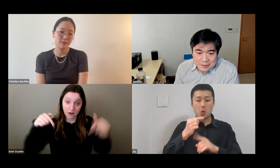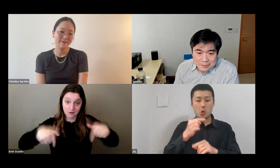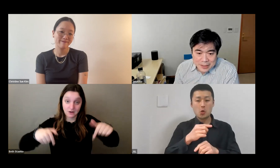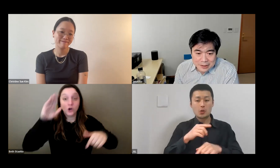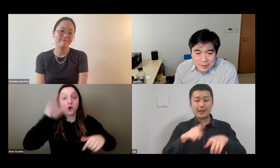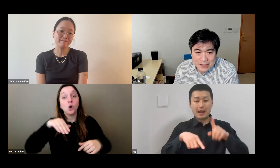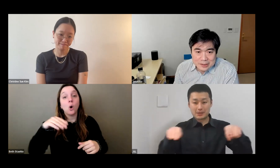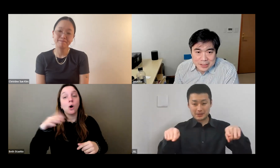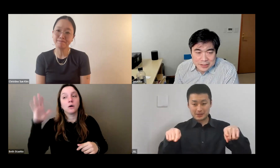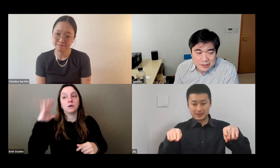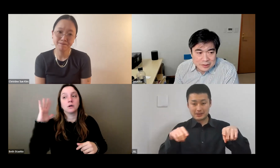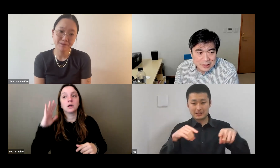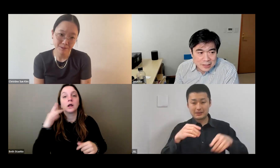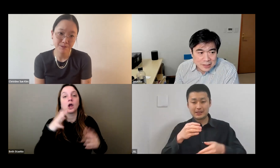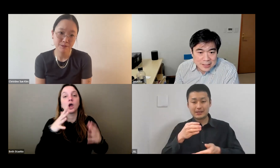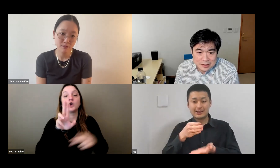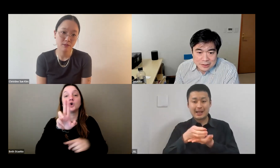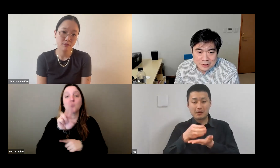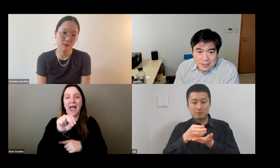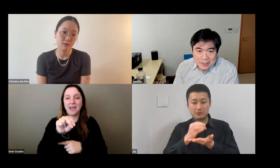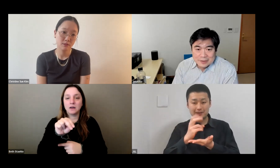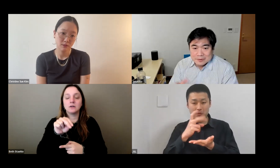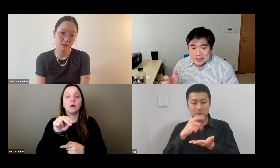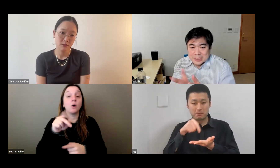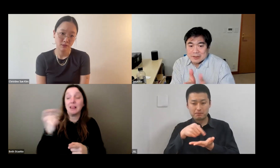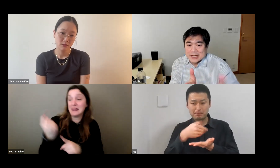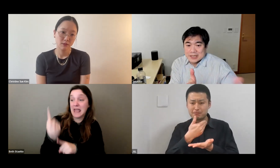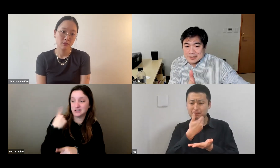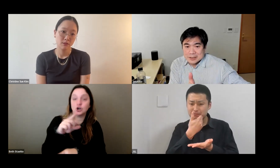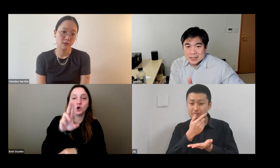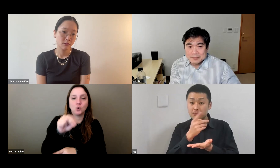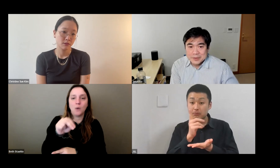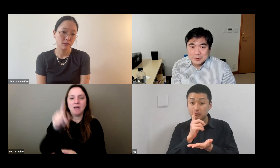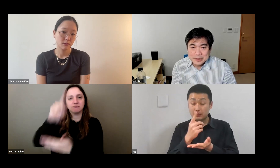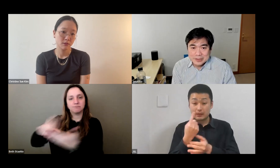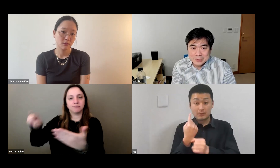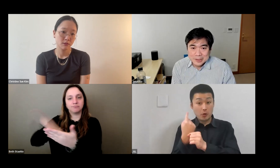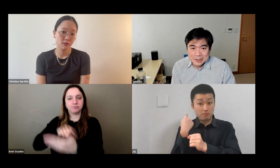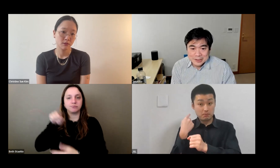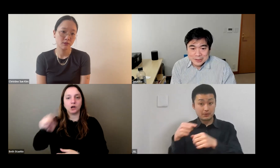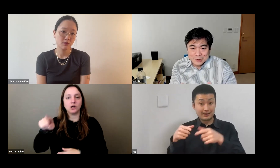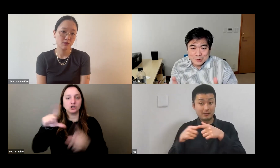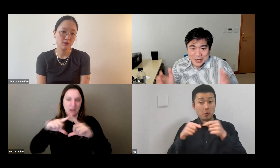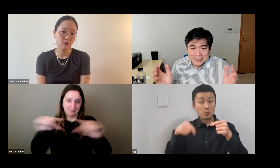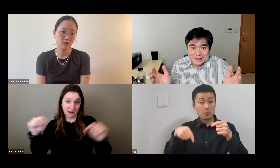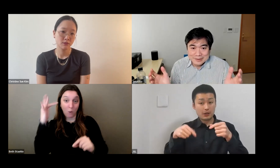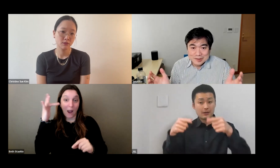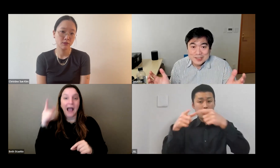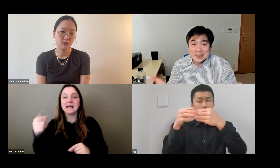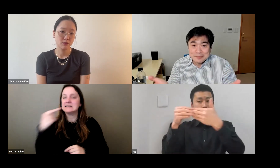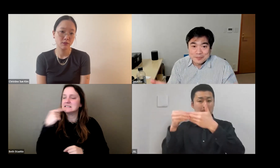by the United Nations last year for segregating people with disabilities, so you can't see them.